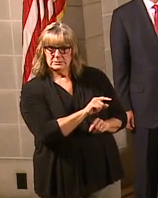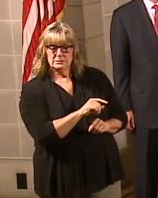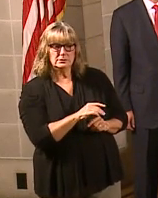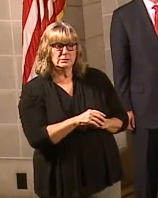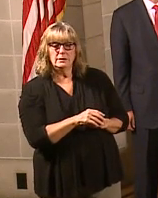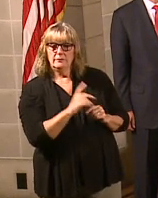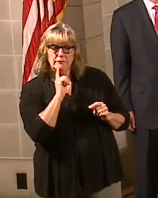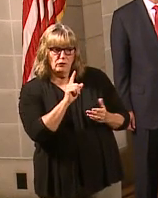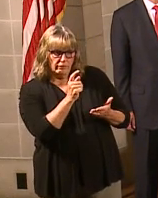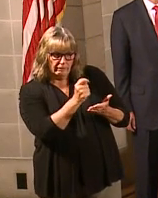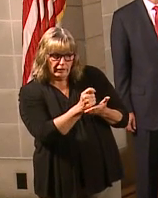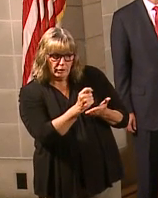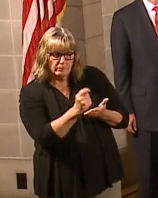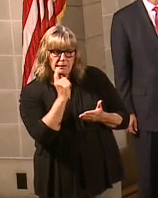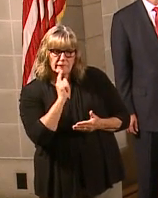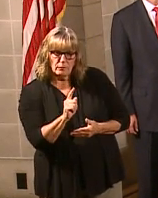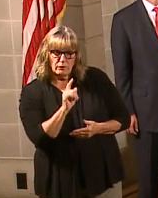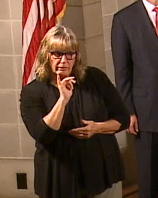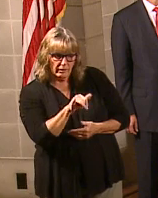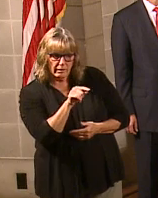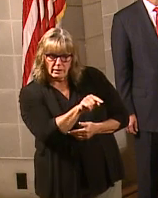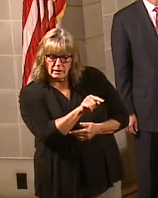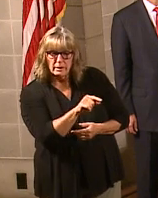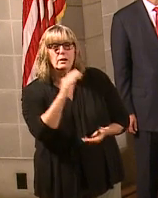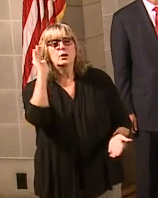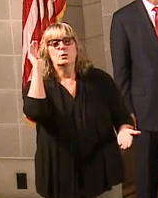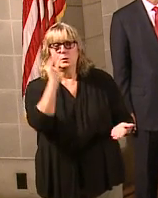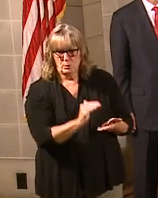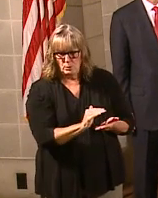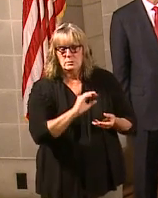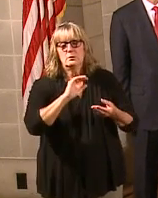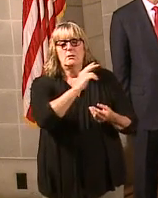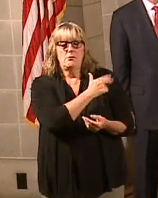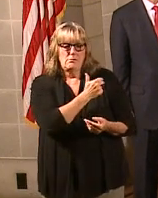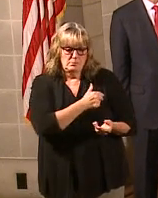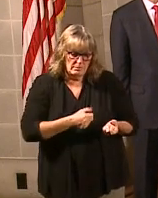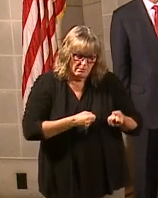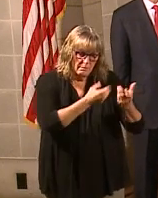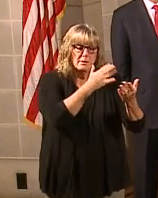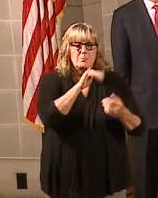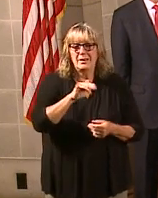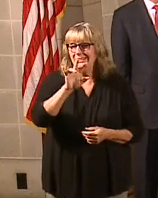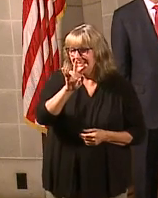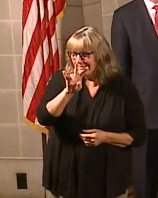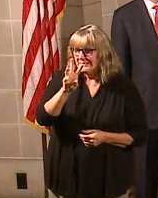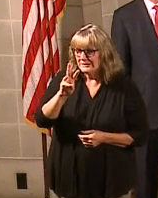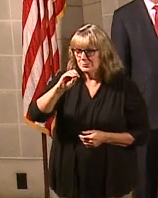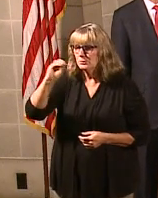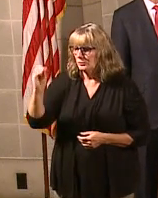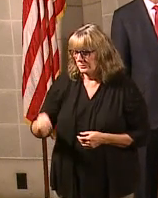FDA-EUA AUTHORIZATION. AGAIN, THE CLINICAL TRIALS FOR